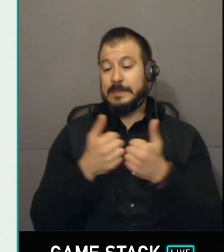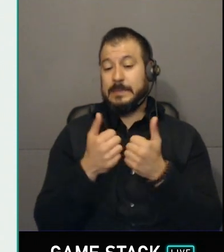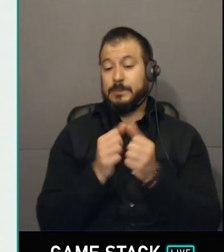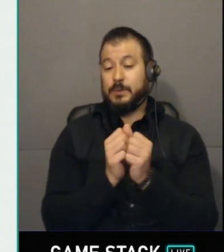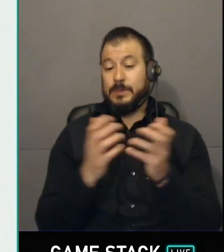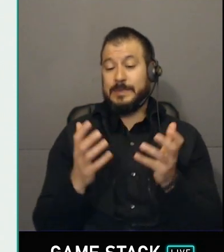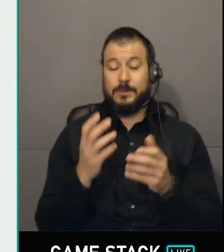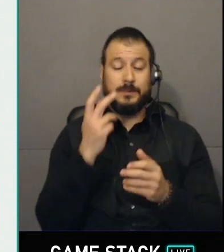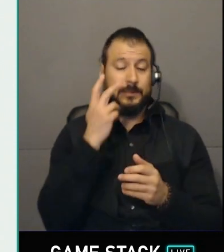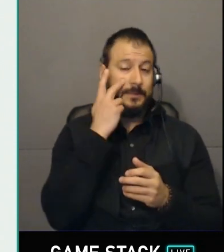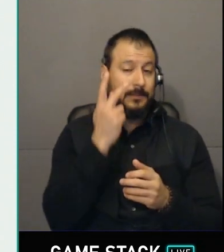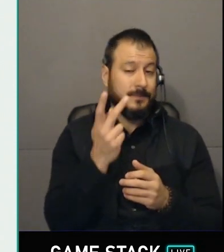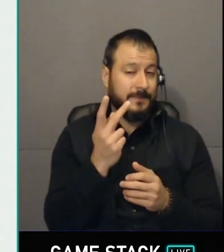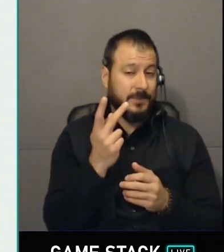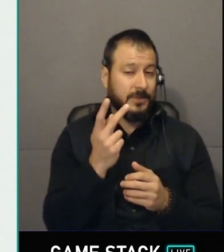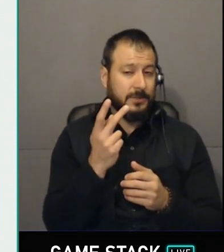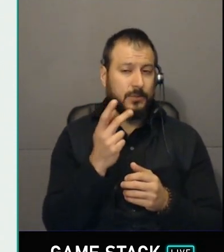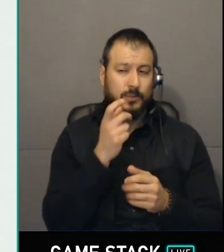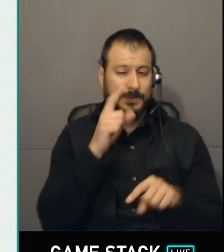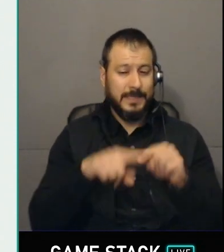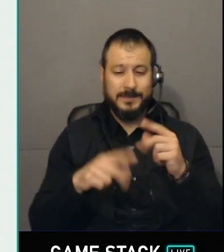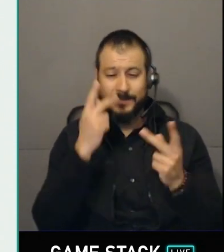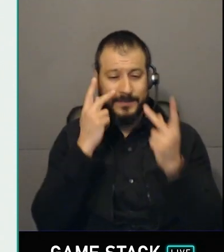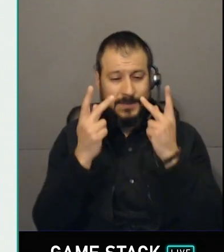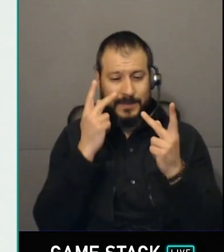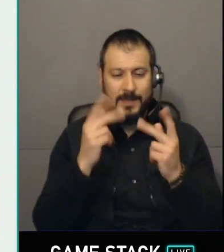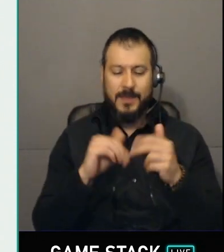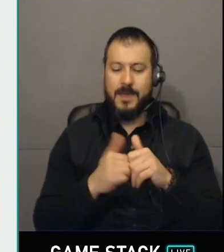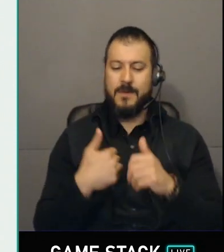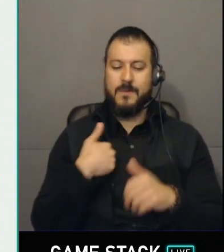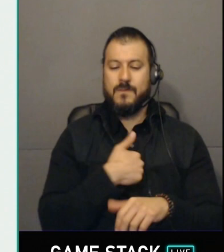how do we create an audio experience that's immersive,